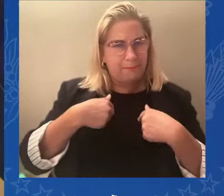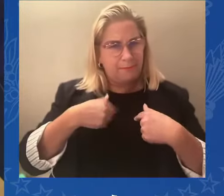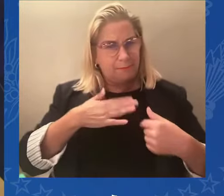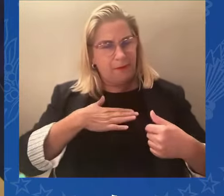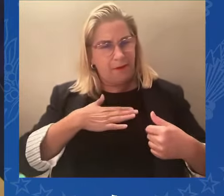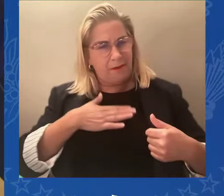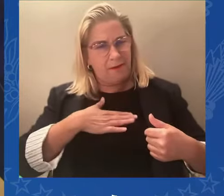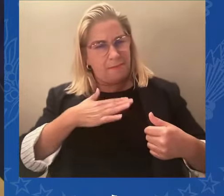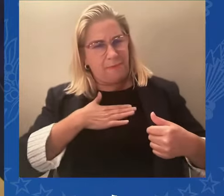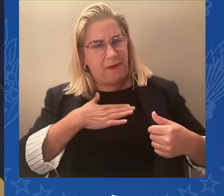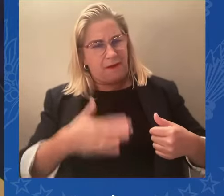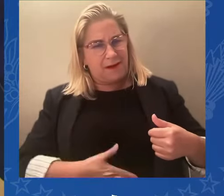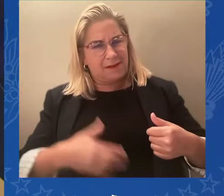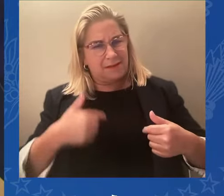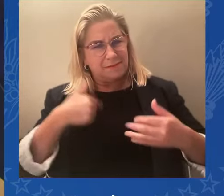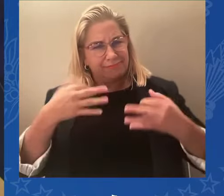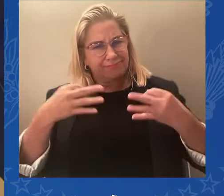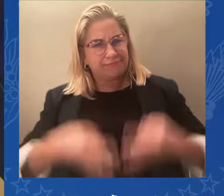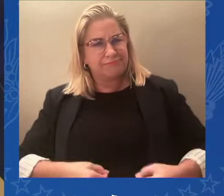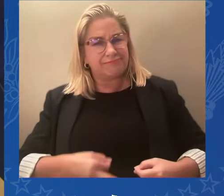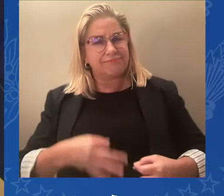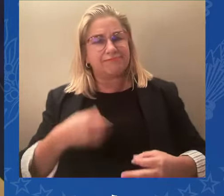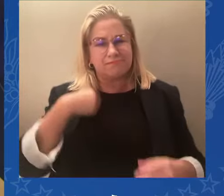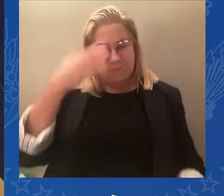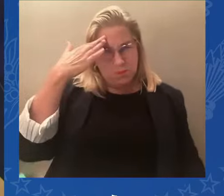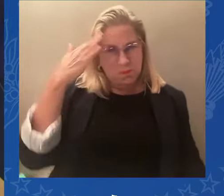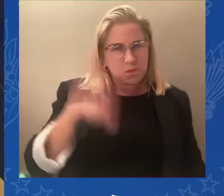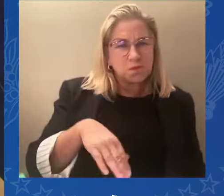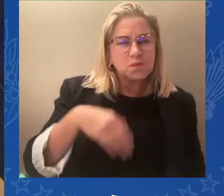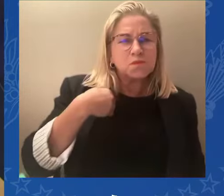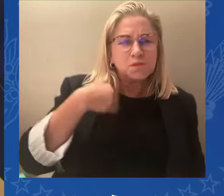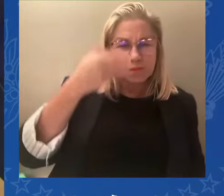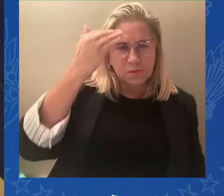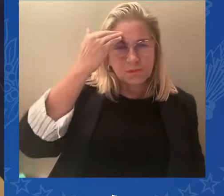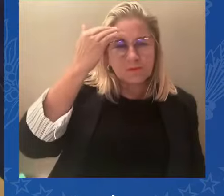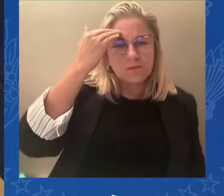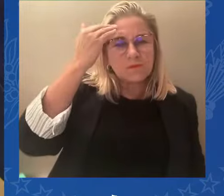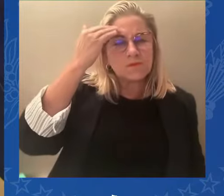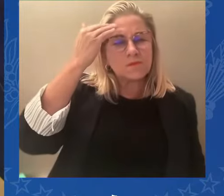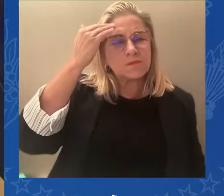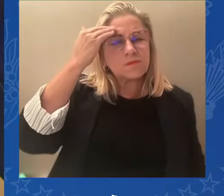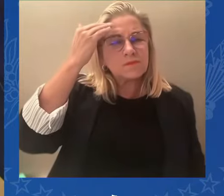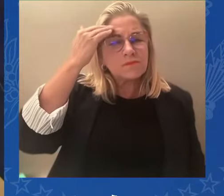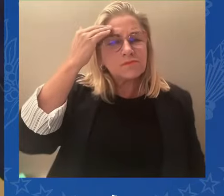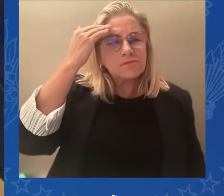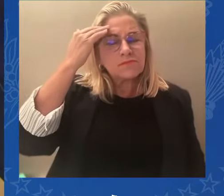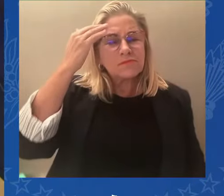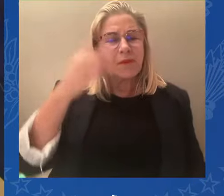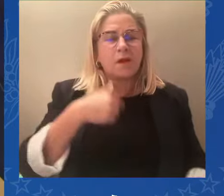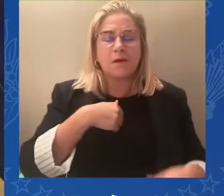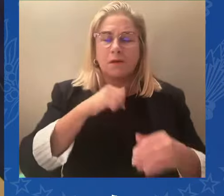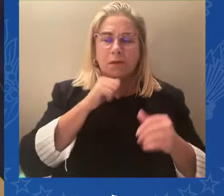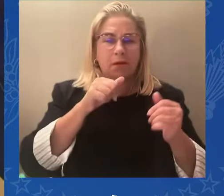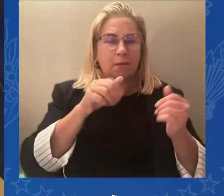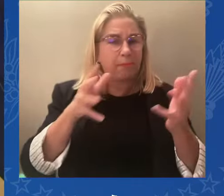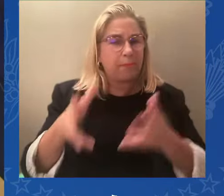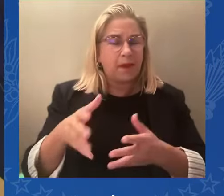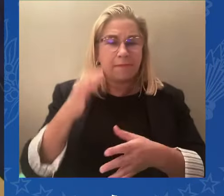one does not have to abandon their faith or deeply held beliefs to agree the government